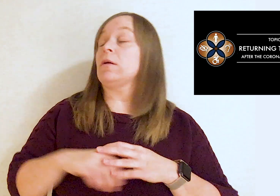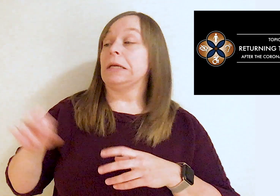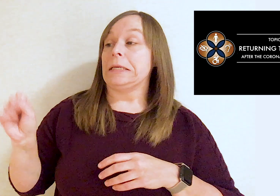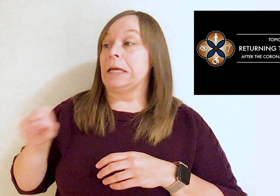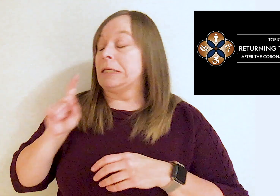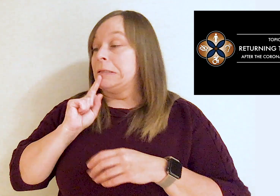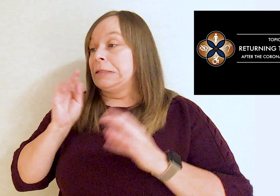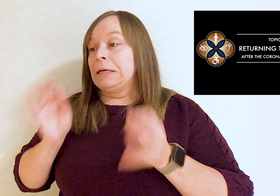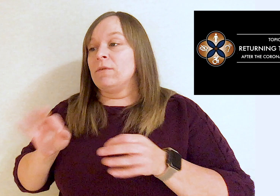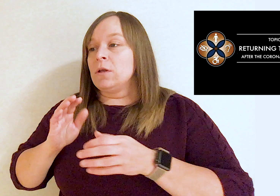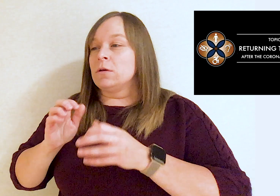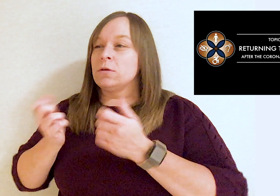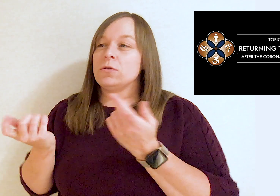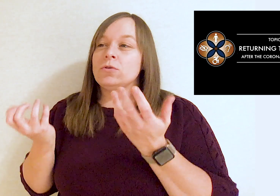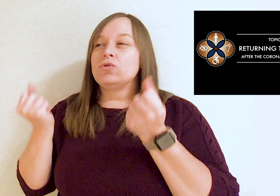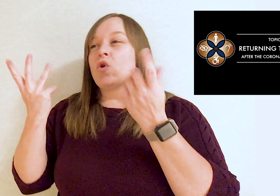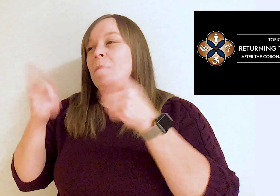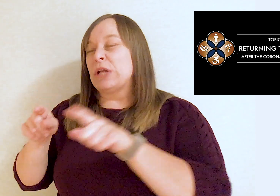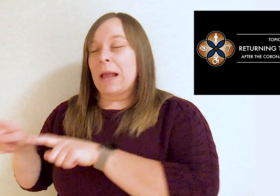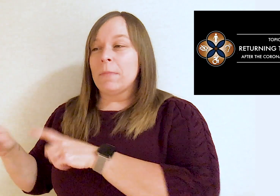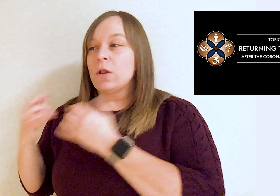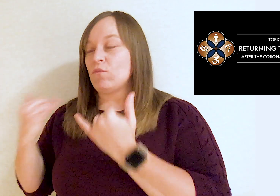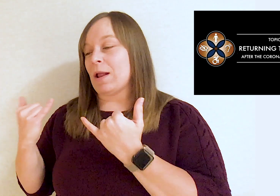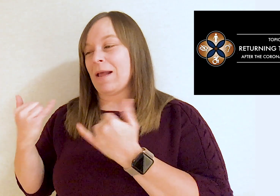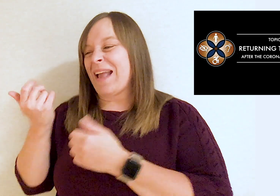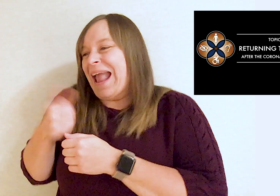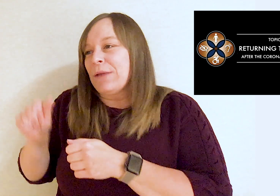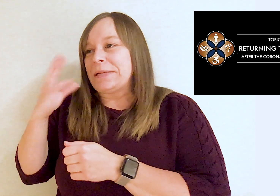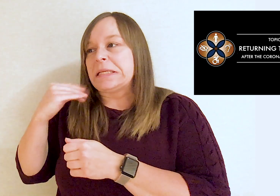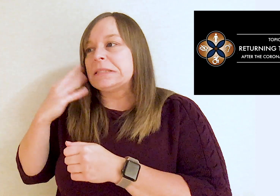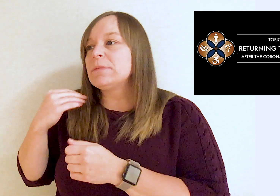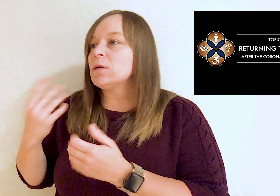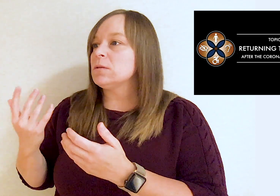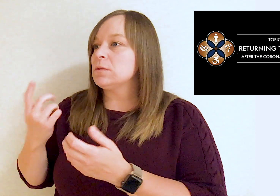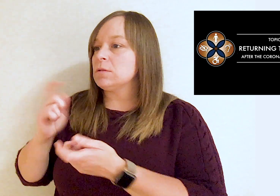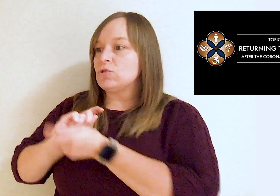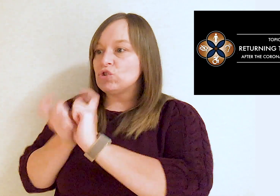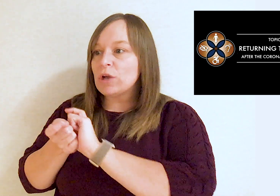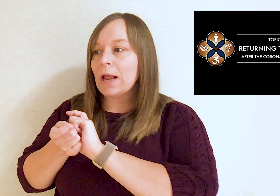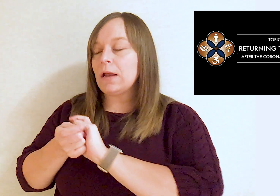going on right now for everyone who's experiencing any type of change from